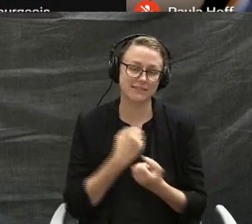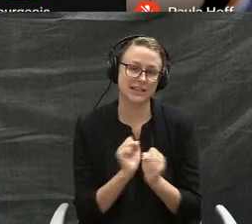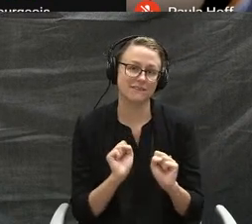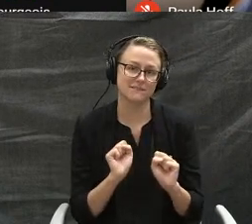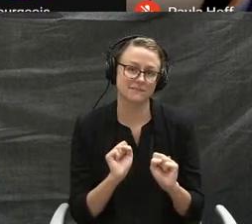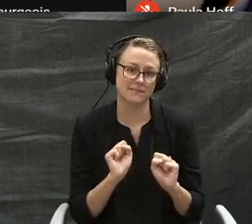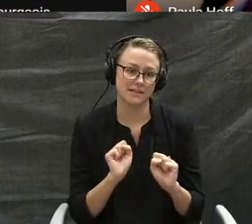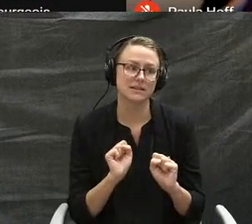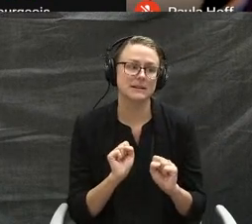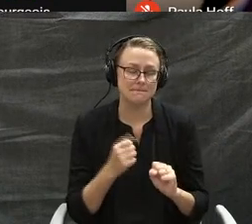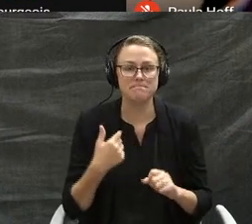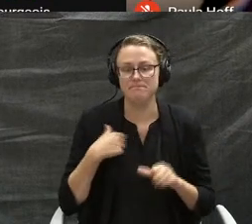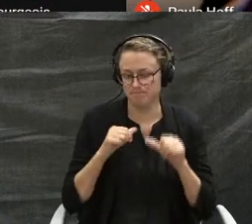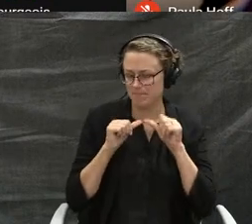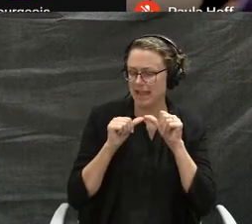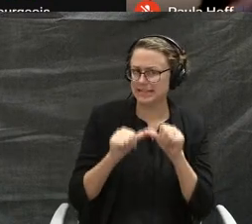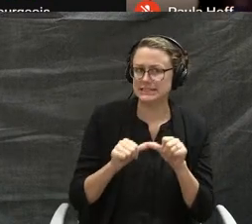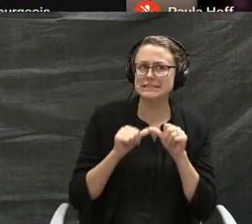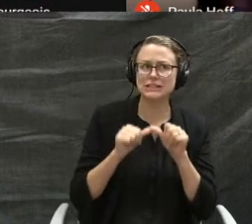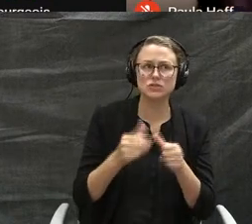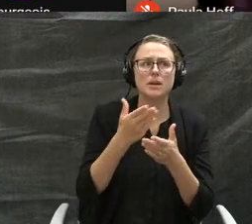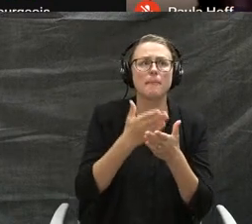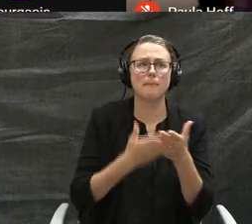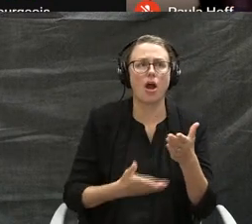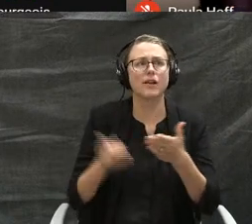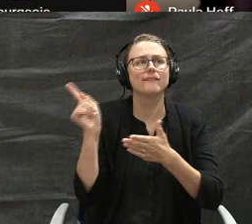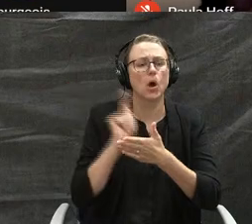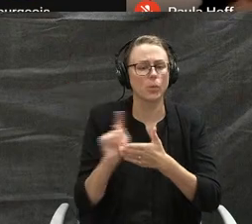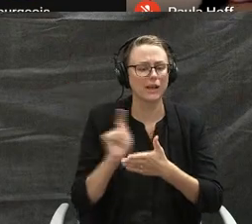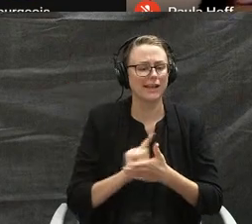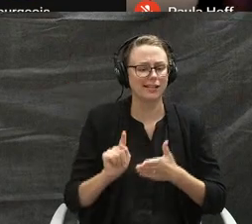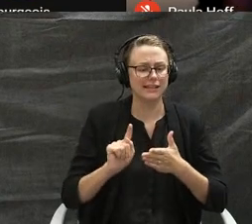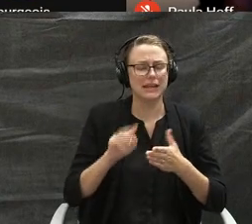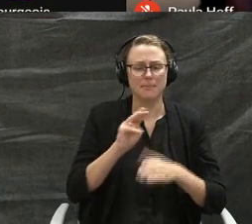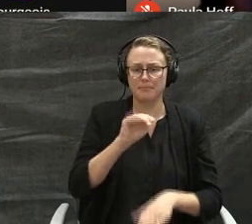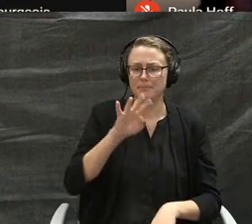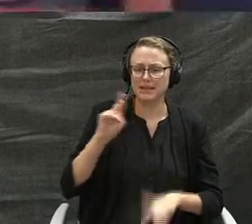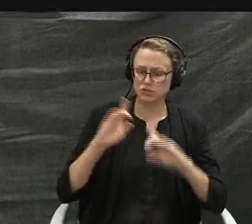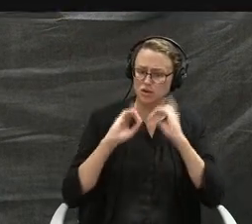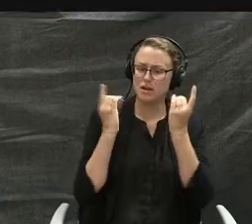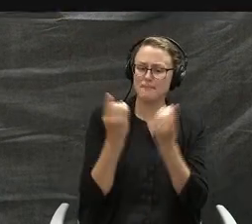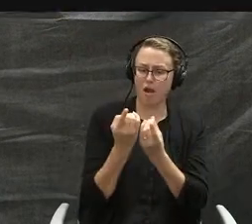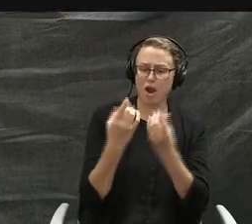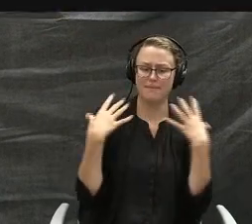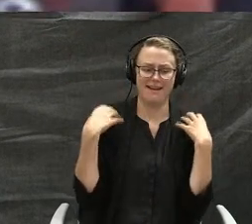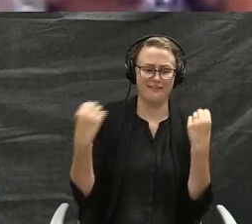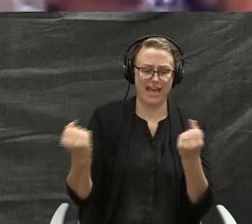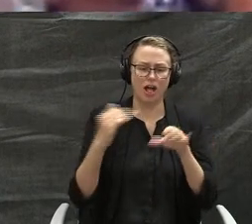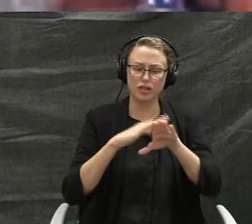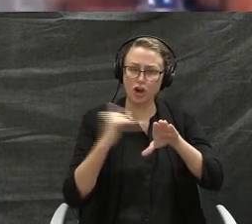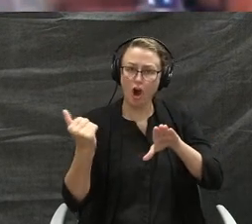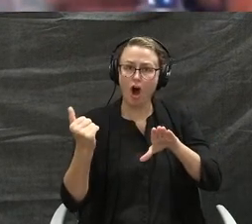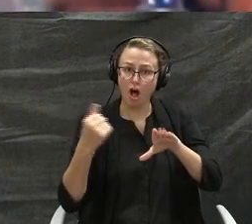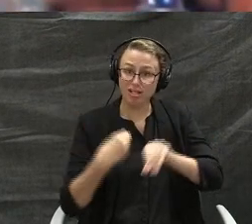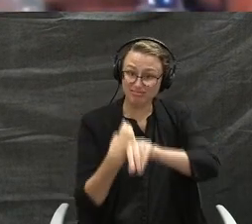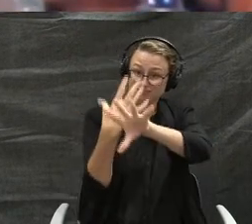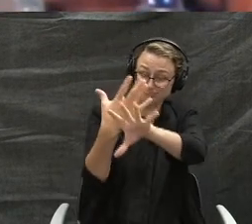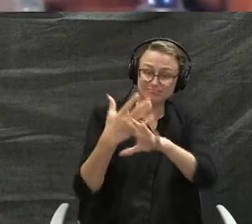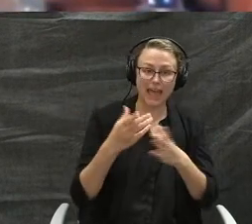I continued to be part of a weekly Minnesota Department of Health call that reviews current data. What we've learned and